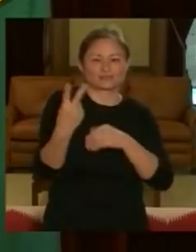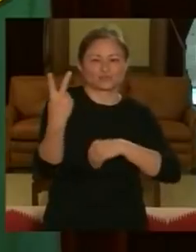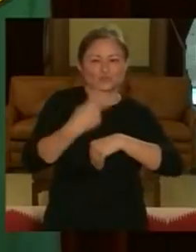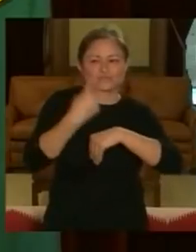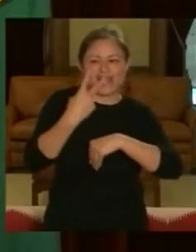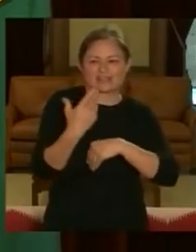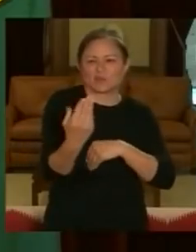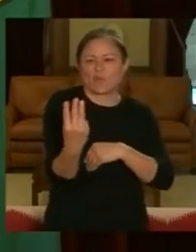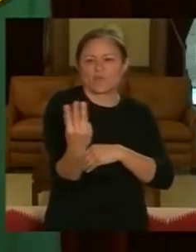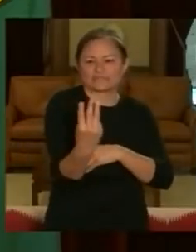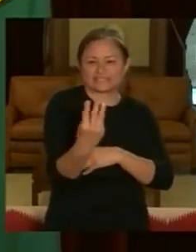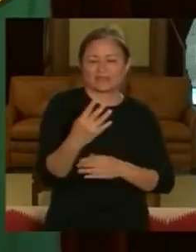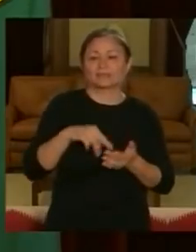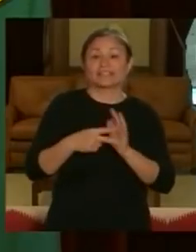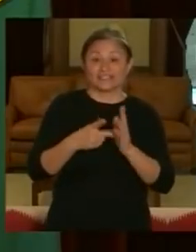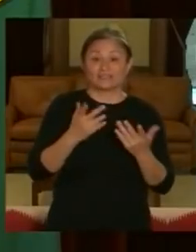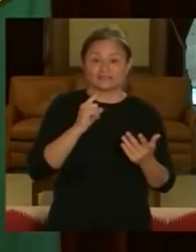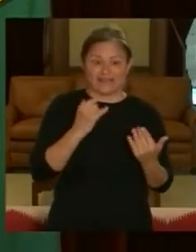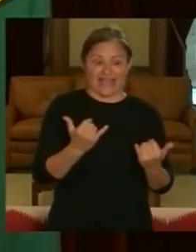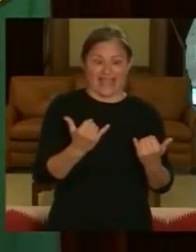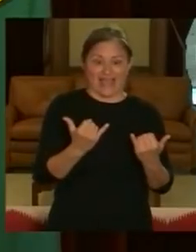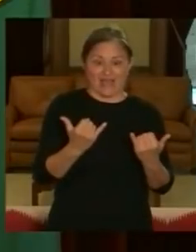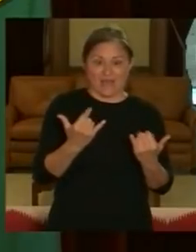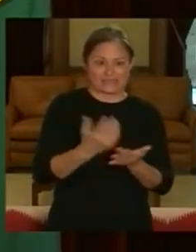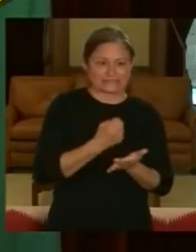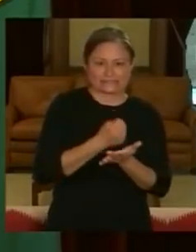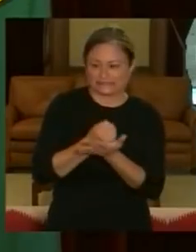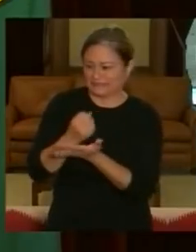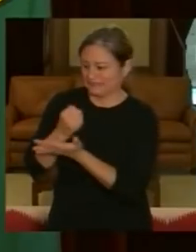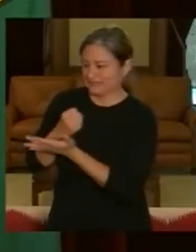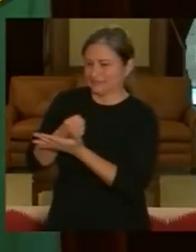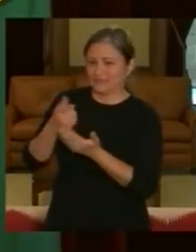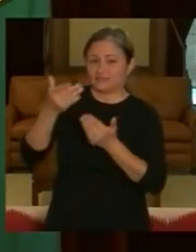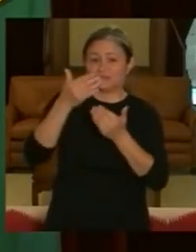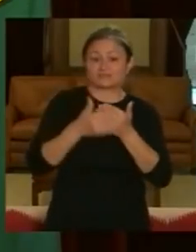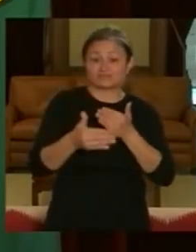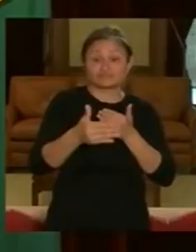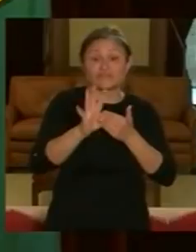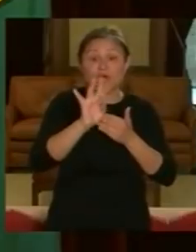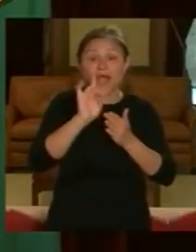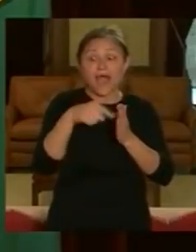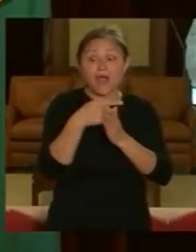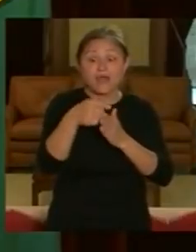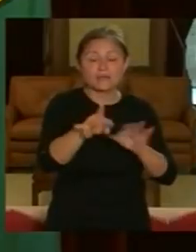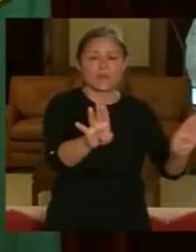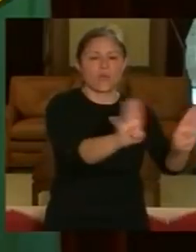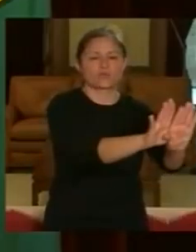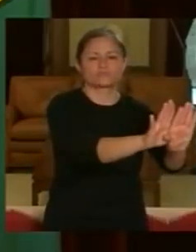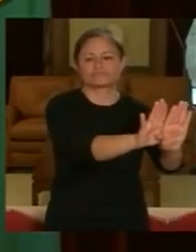OCCASIONS THAT HAVE BEEN POSTPONED. SO 48 HOURS FROM NOW THEY WILL CLOSE MANY BUSINESSES IN OUR